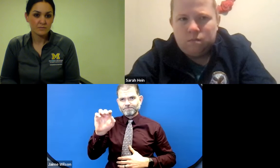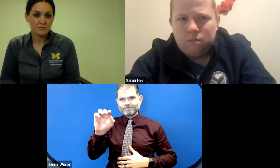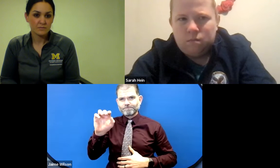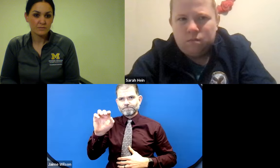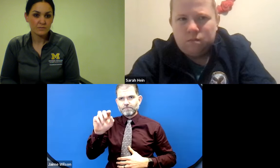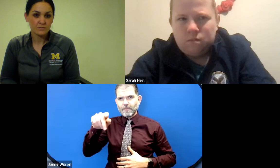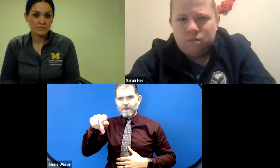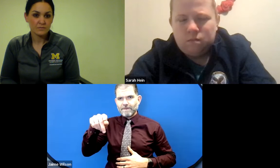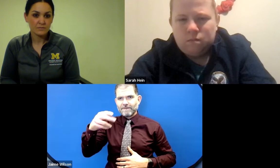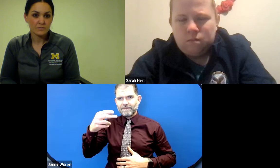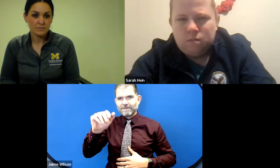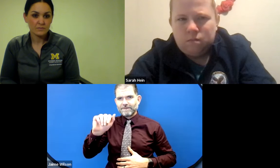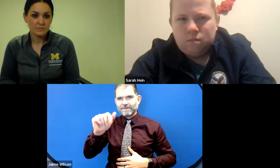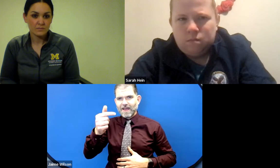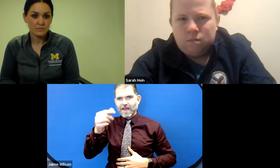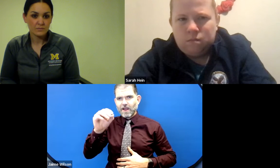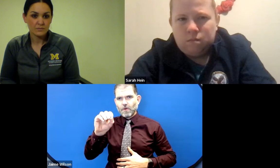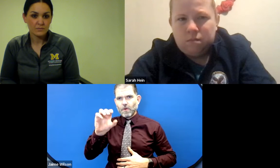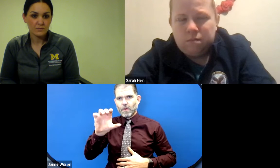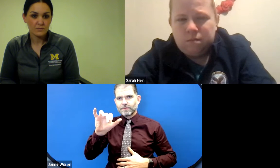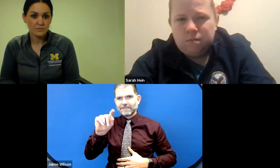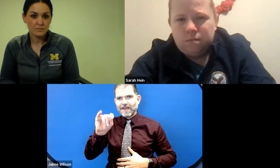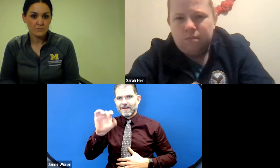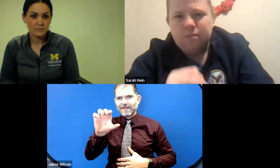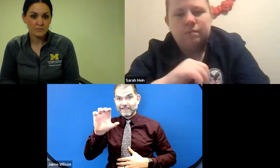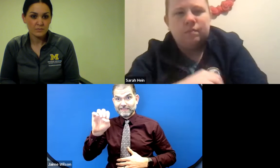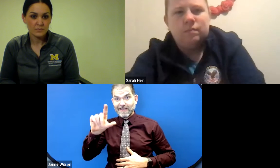ASL Interpreter: so ASL Interpreter: normally ASL Interpreter: we have.